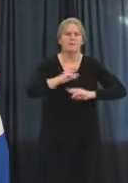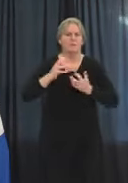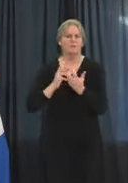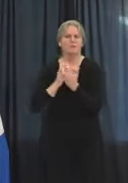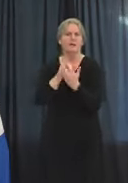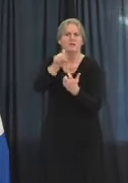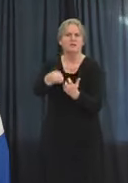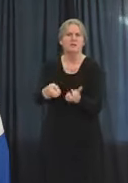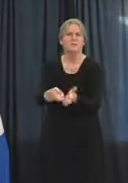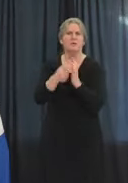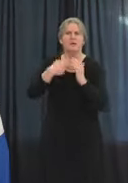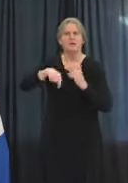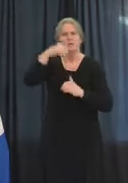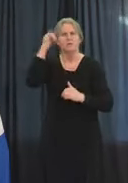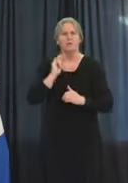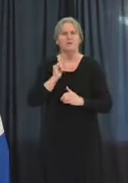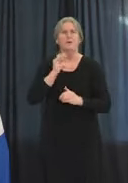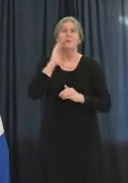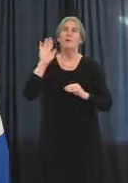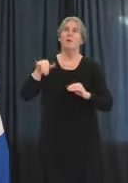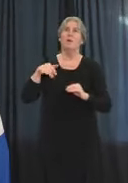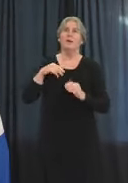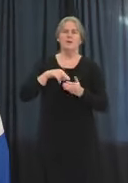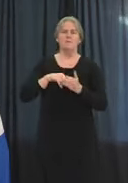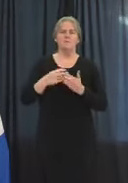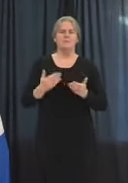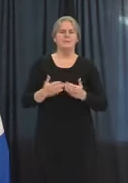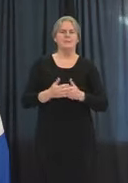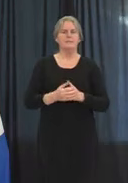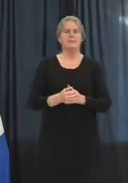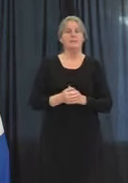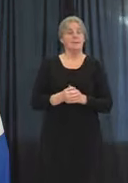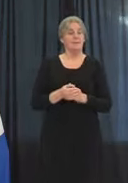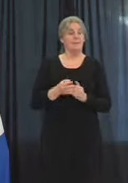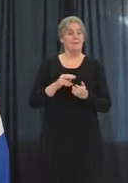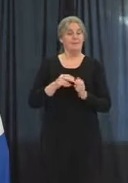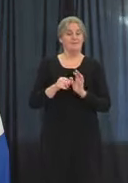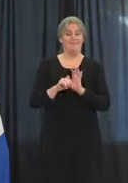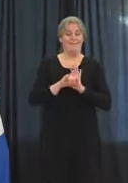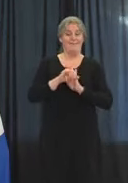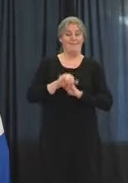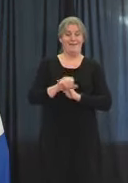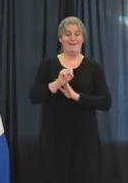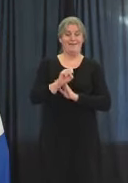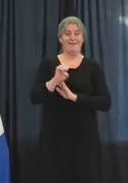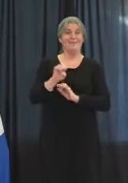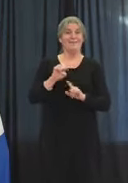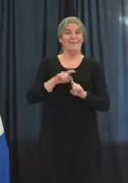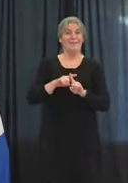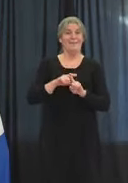Let me be very clear. This does not indicate an increased level of risk in our